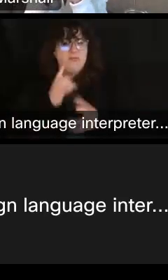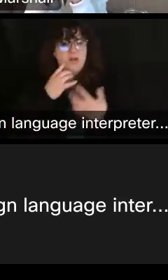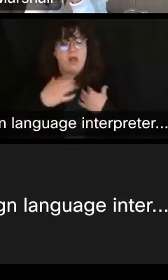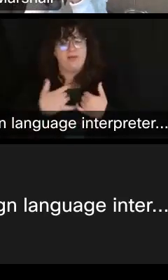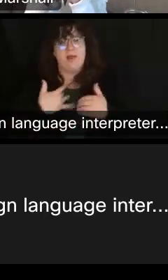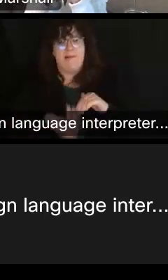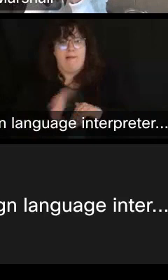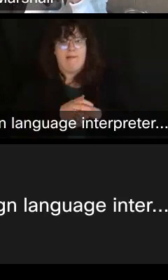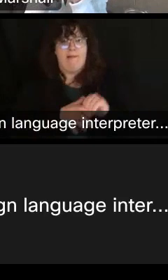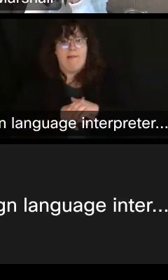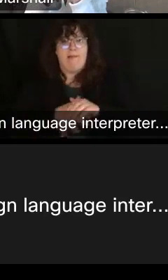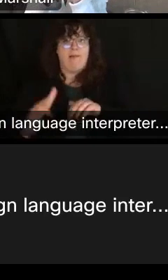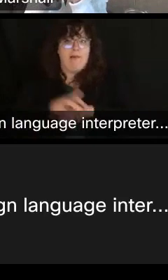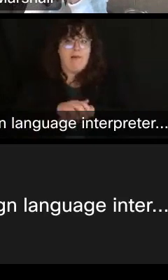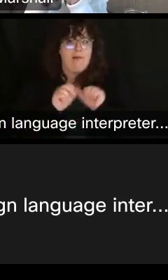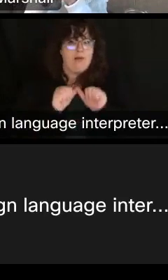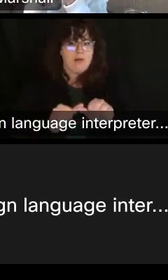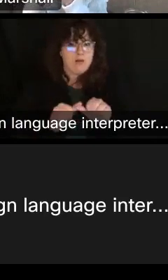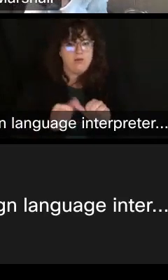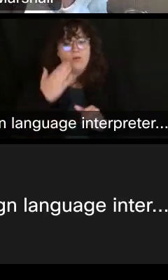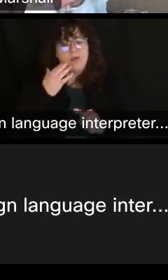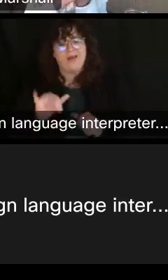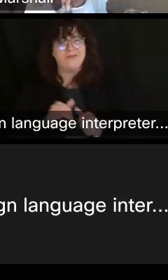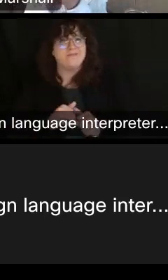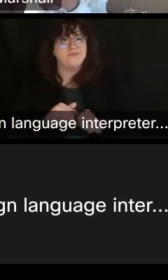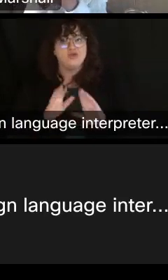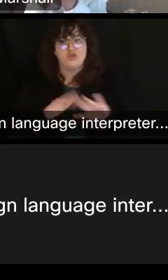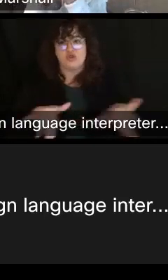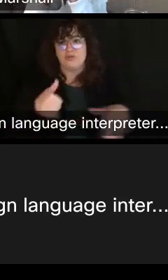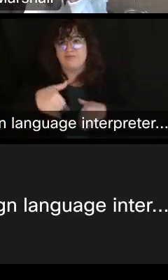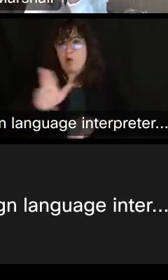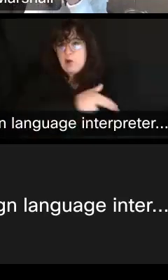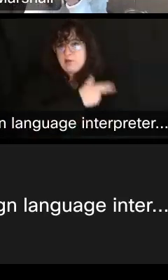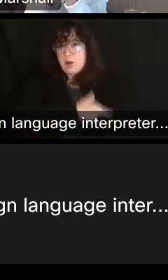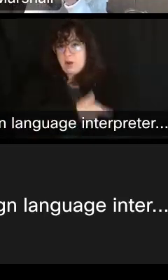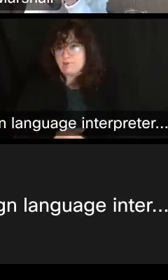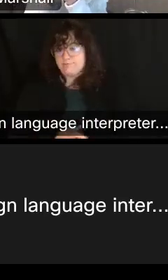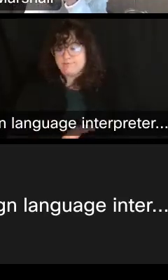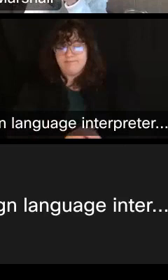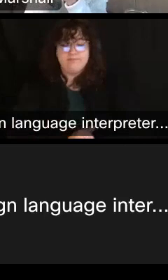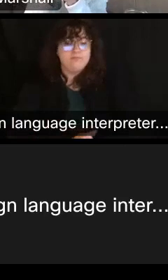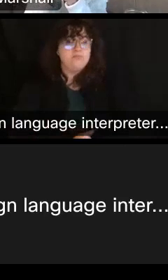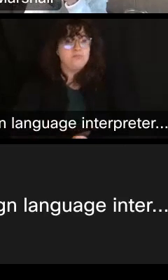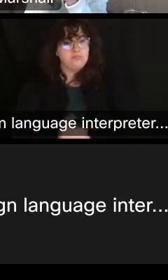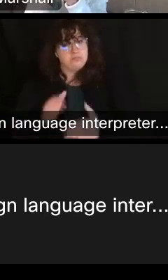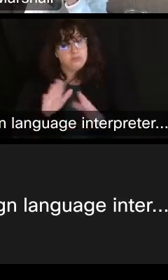go okay, if kids in a hospital, is that, could that child have children's mental health issues,